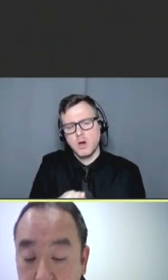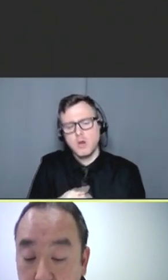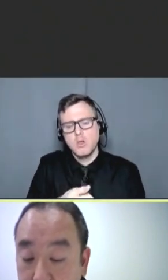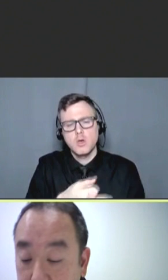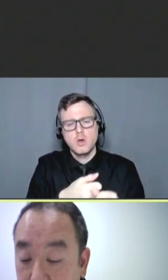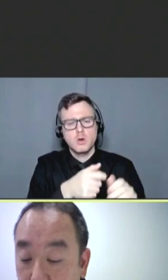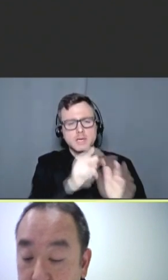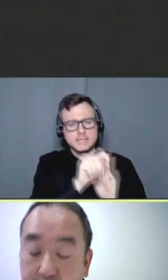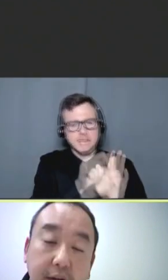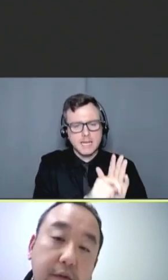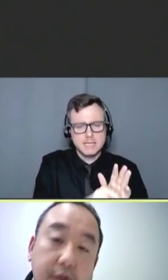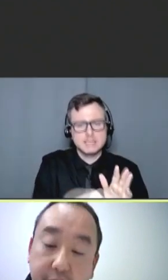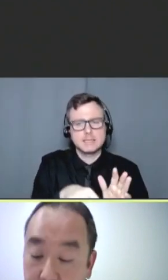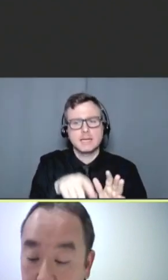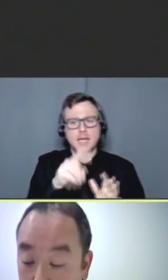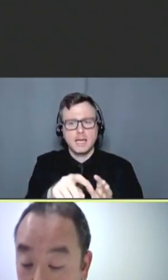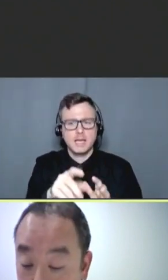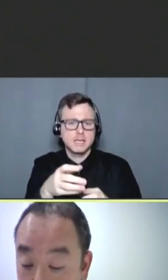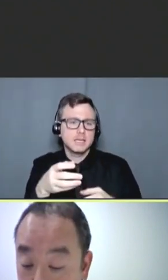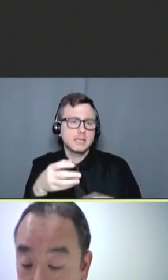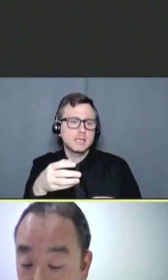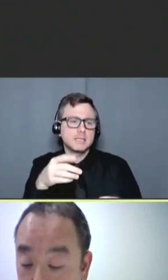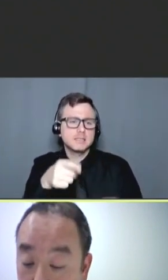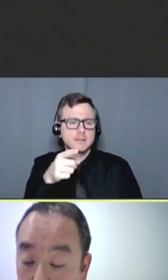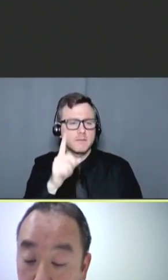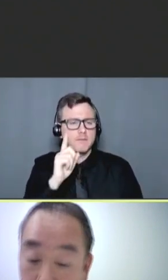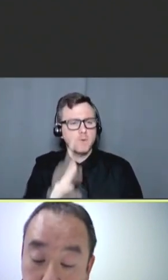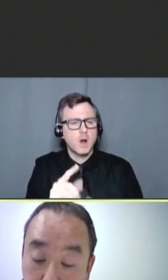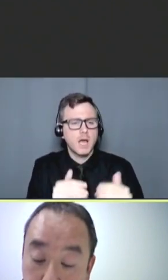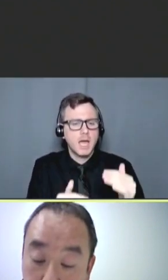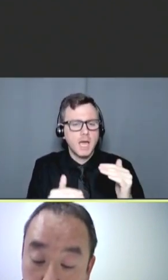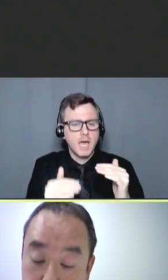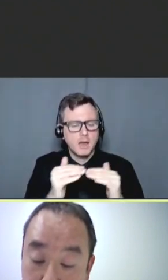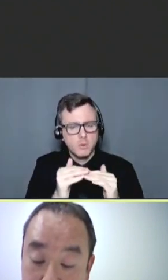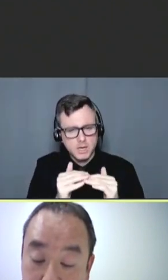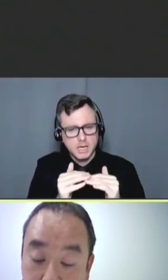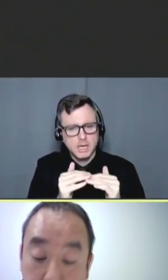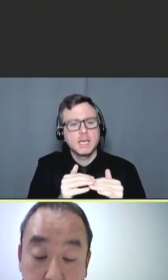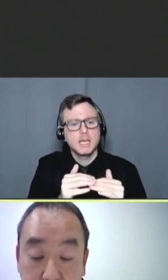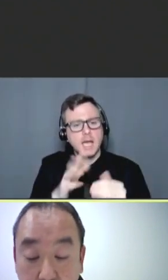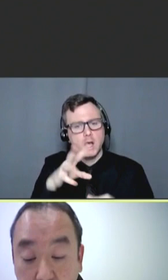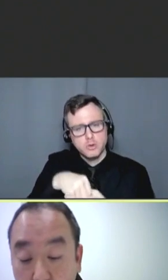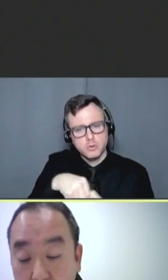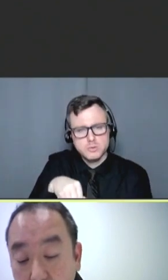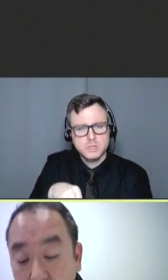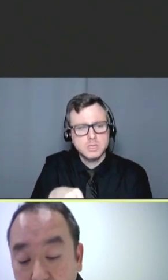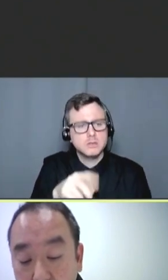of justice, equity, diversity, and inclusion. We also encourage practicing respectful inquiring,